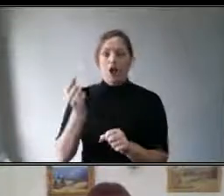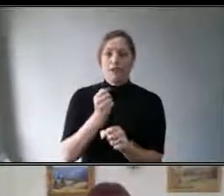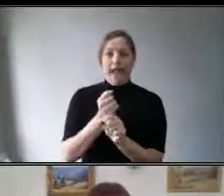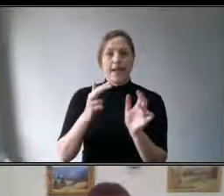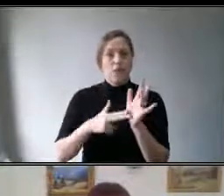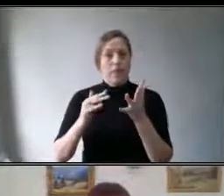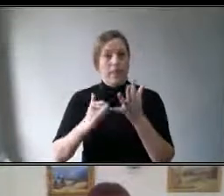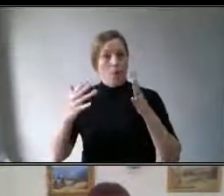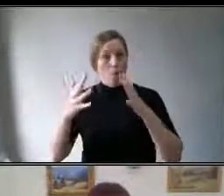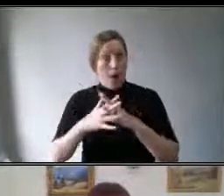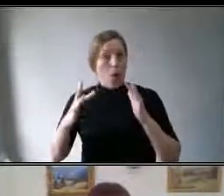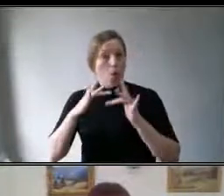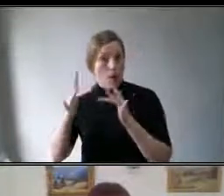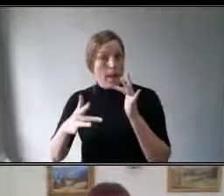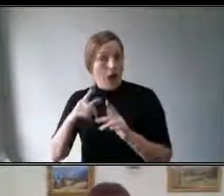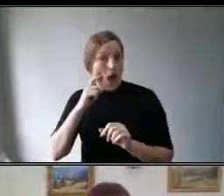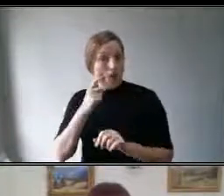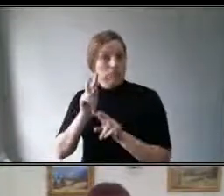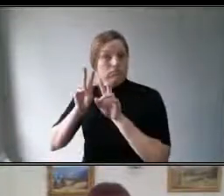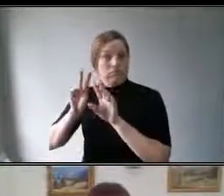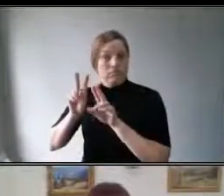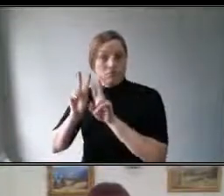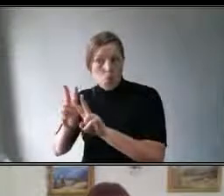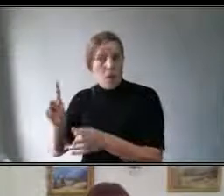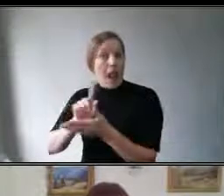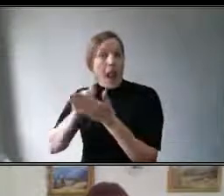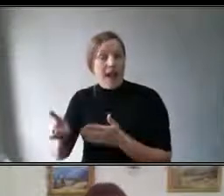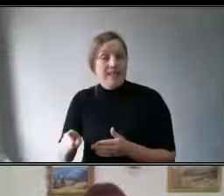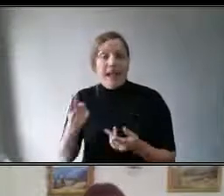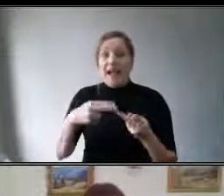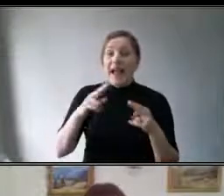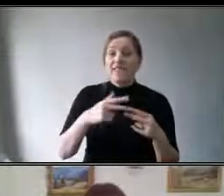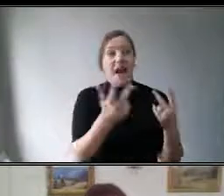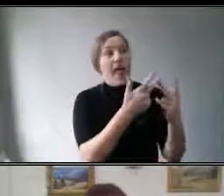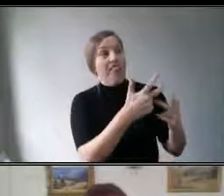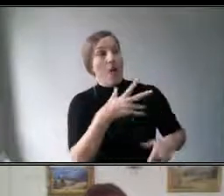else who wasn't able to join us today to have a look at or if anyone wants to go back and revisit